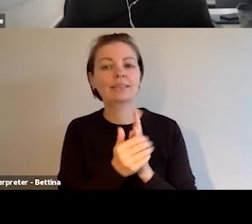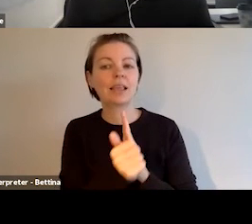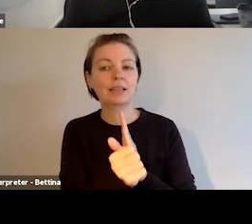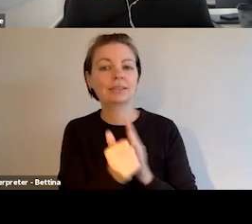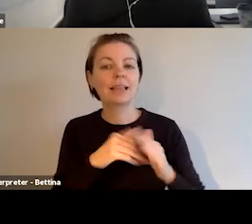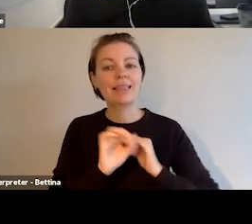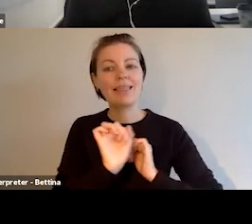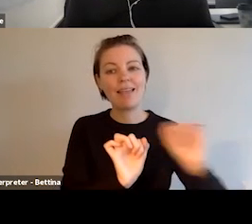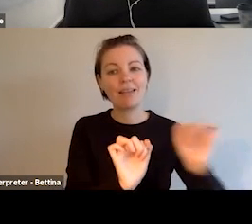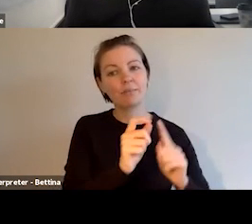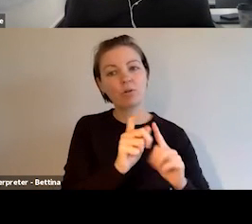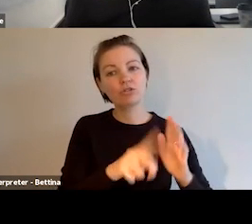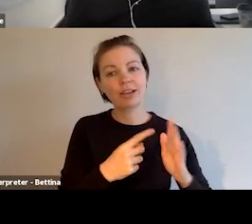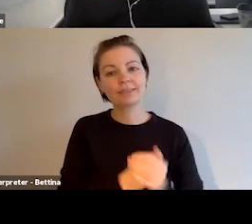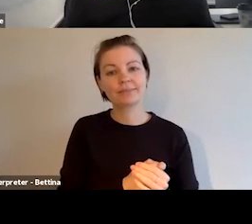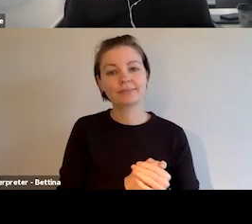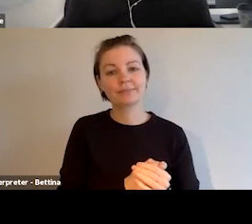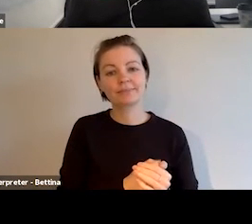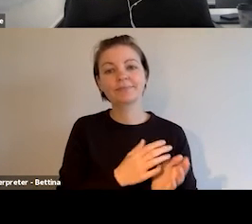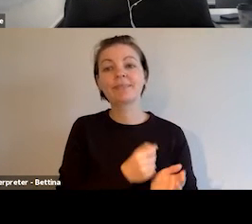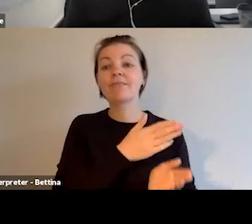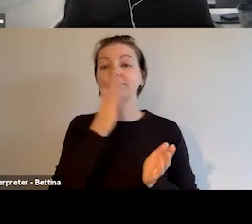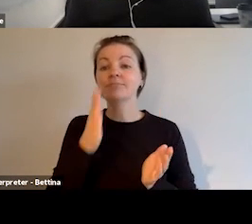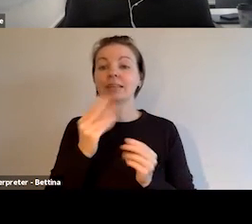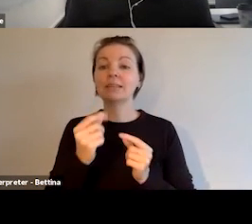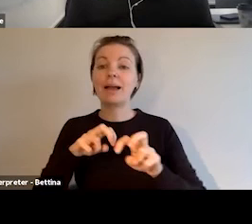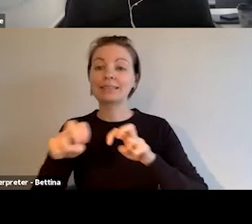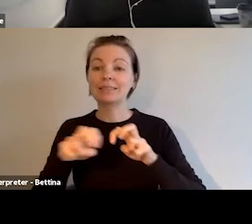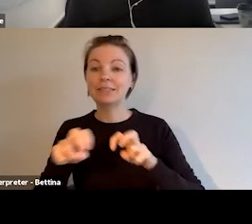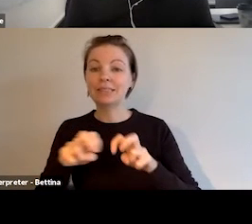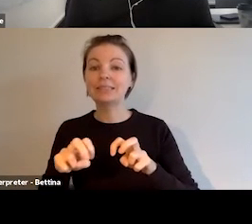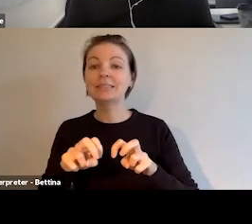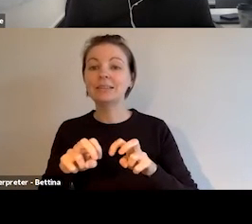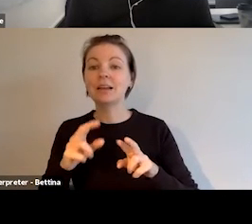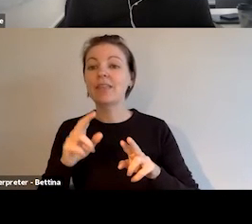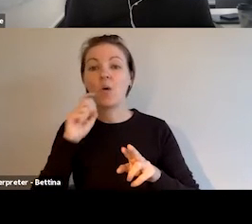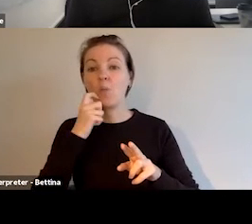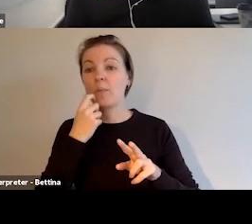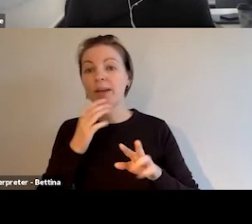In addition to that, there are certain activities that cut across all disciplines and projects through